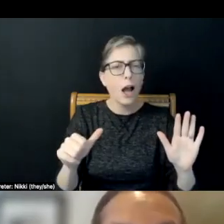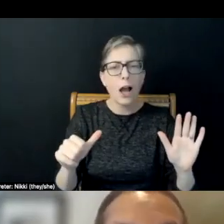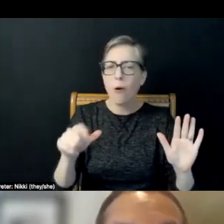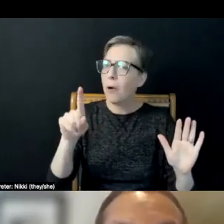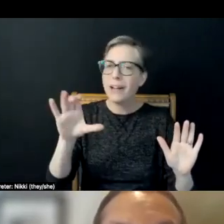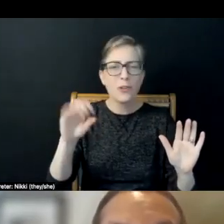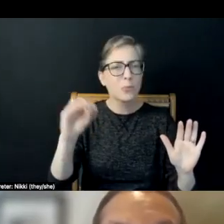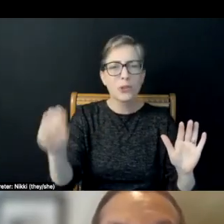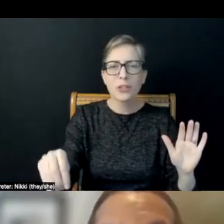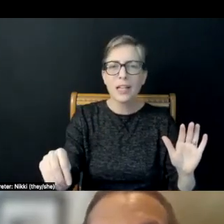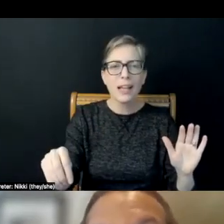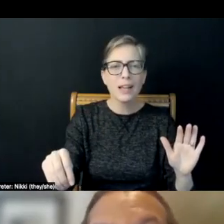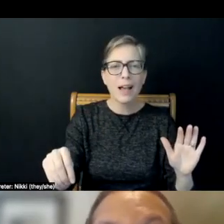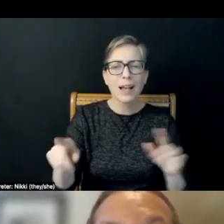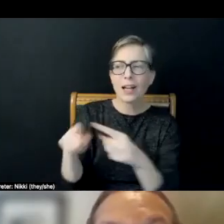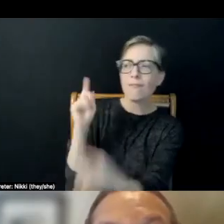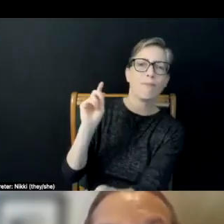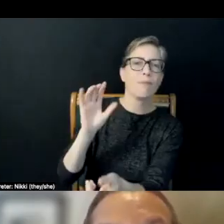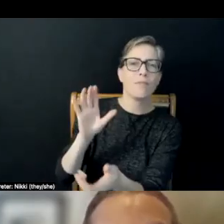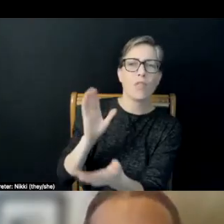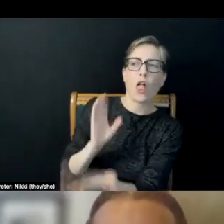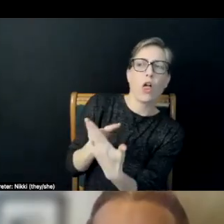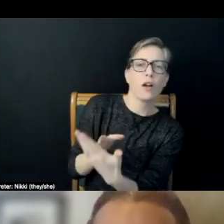I met some of the greatest families and greatest people.